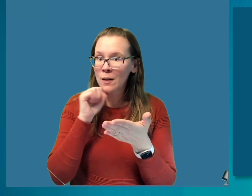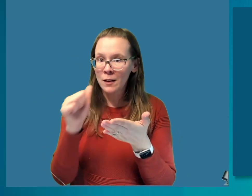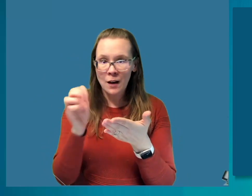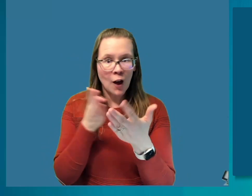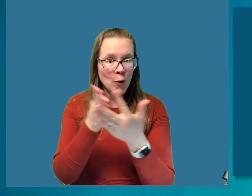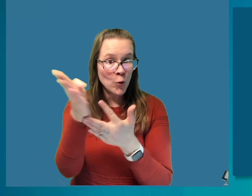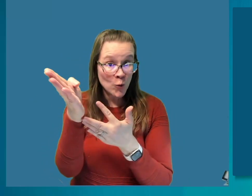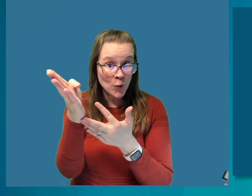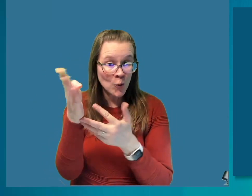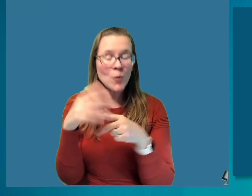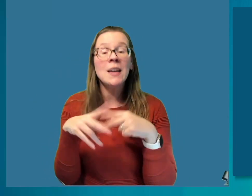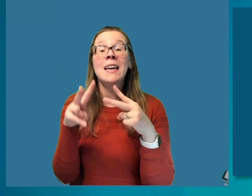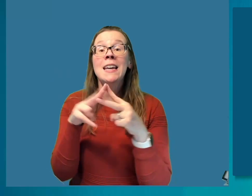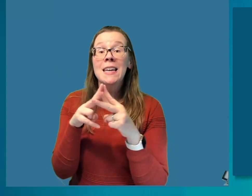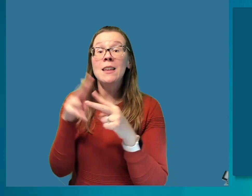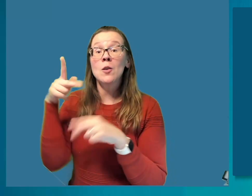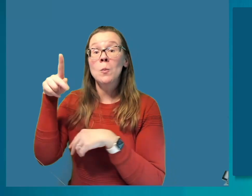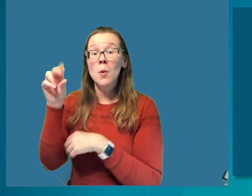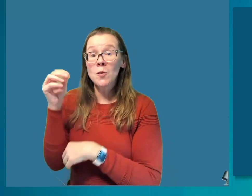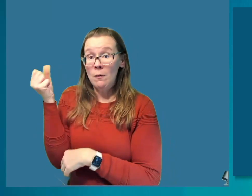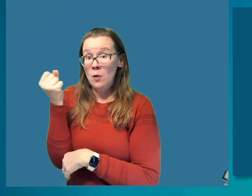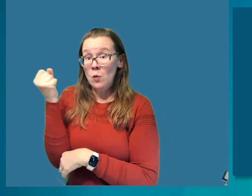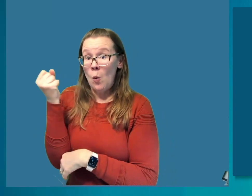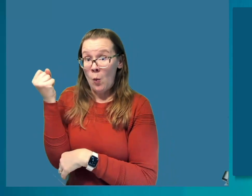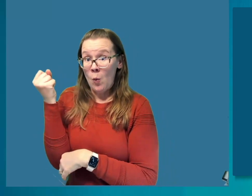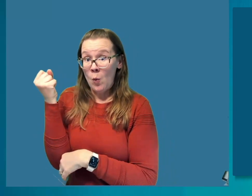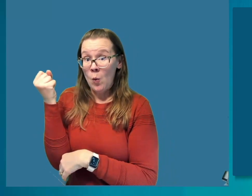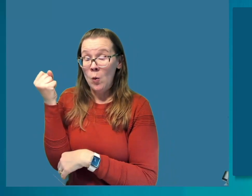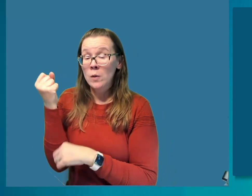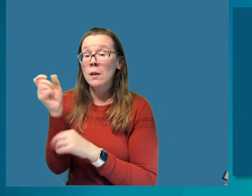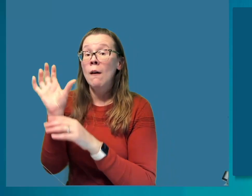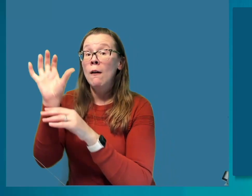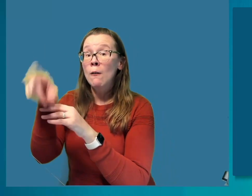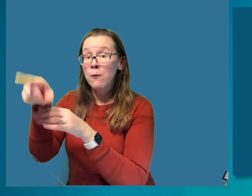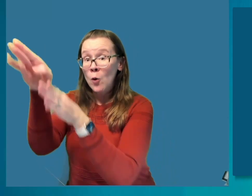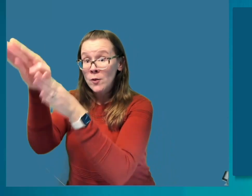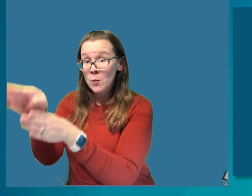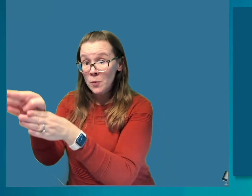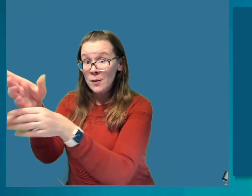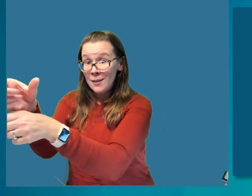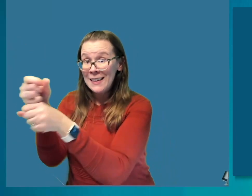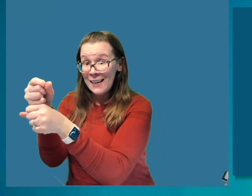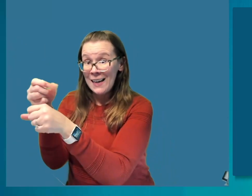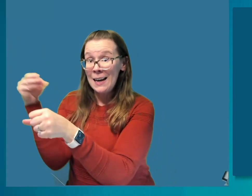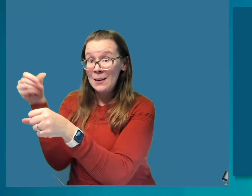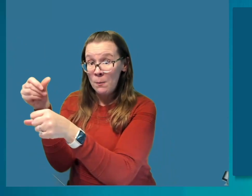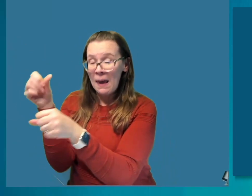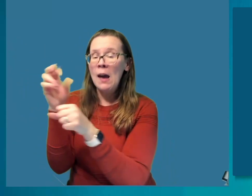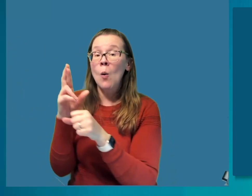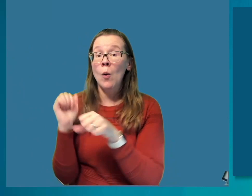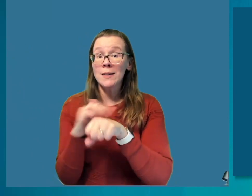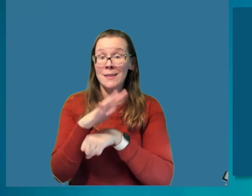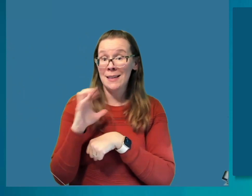cannot use a discounted postcard stamp on your postcard; and if you do use it,